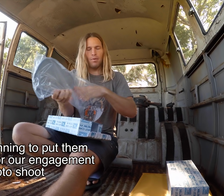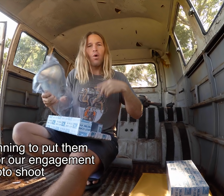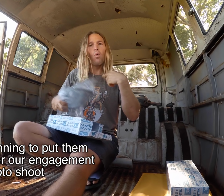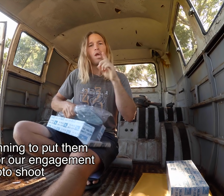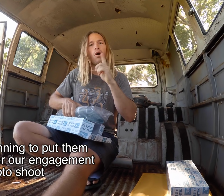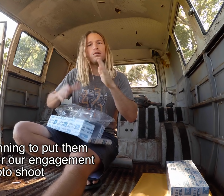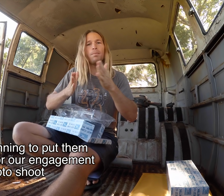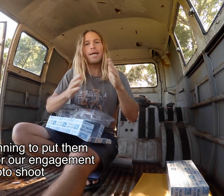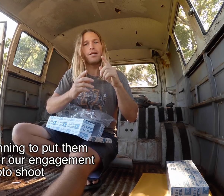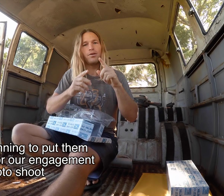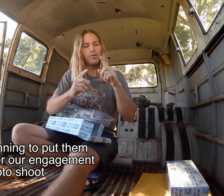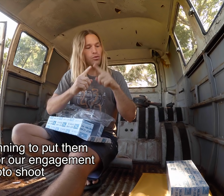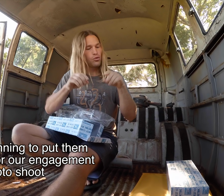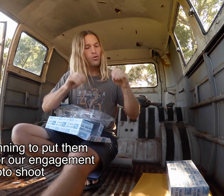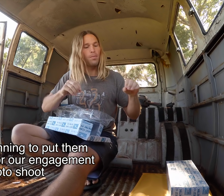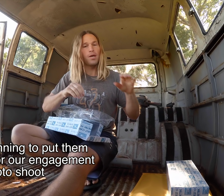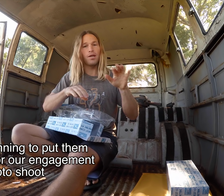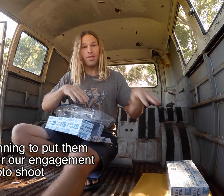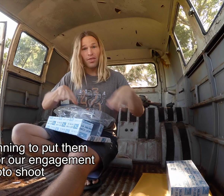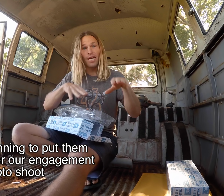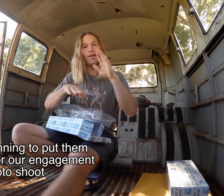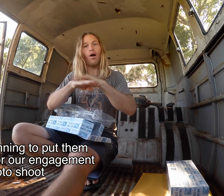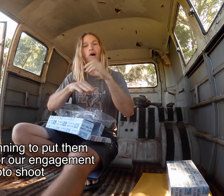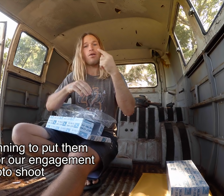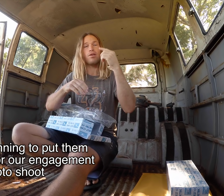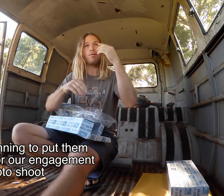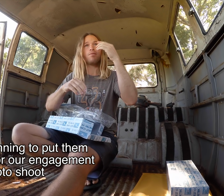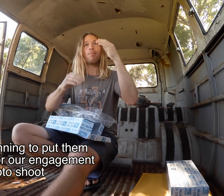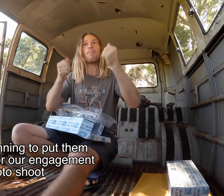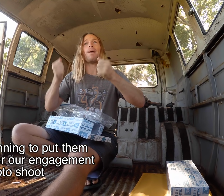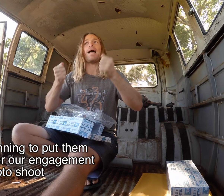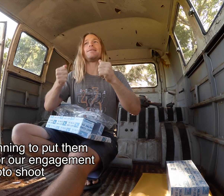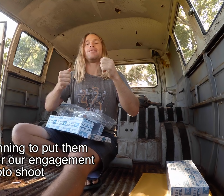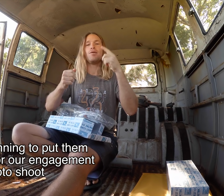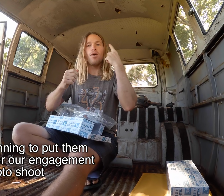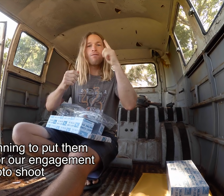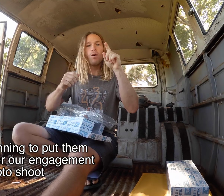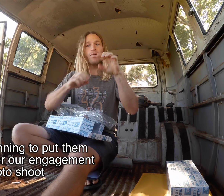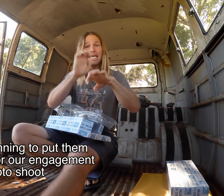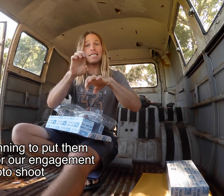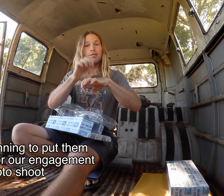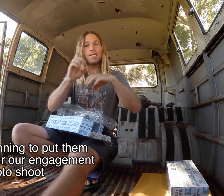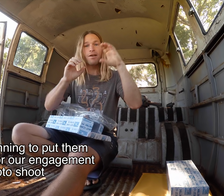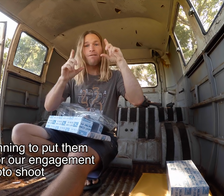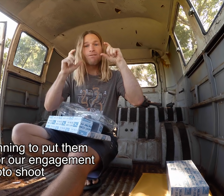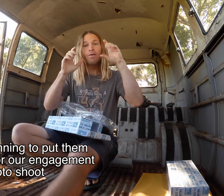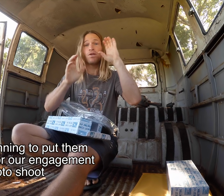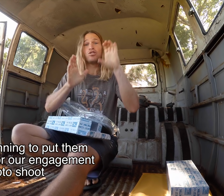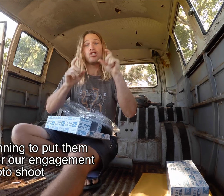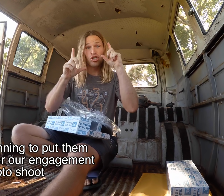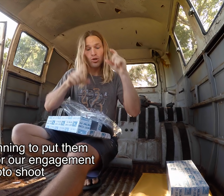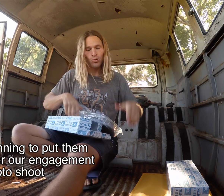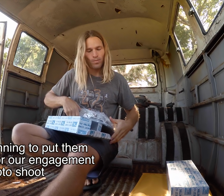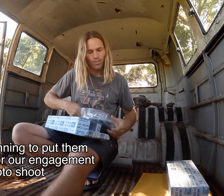We are planning to put them on the bus for engagement photo shoot